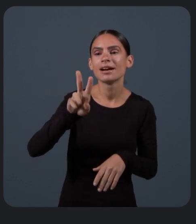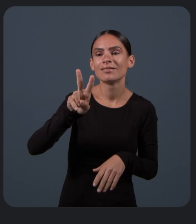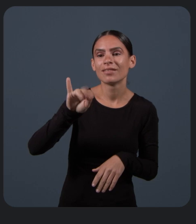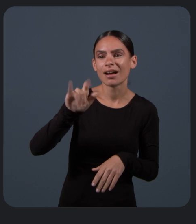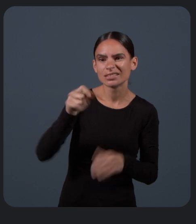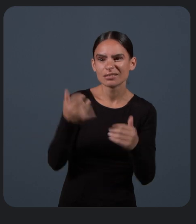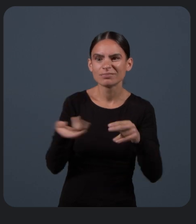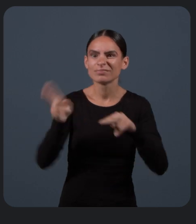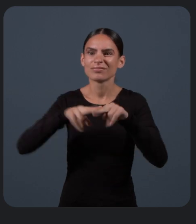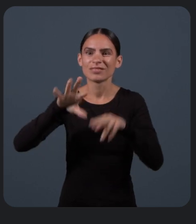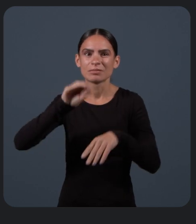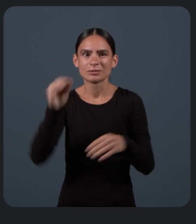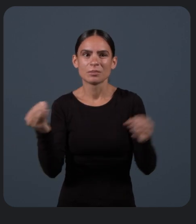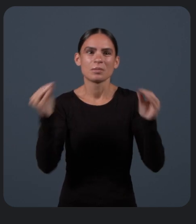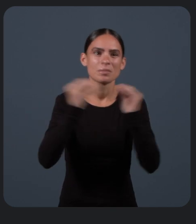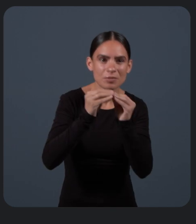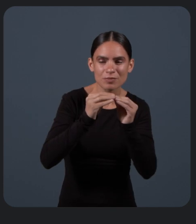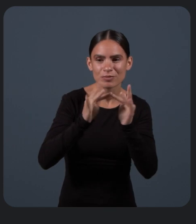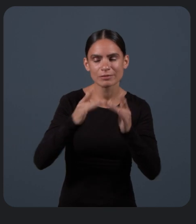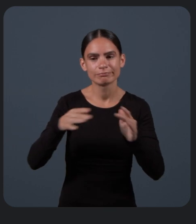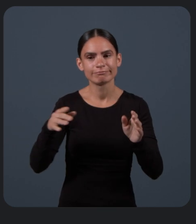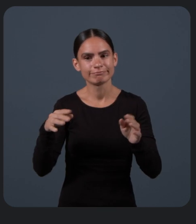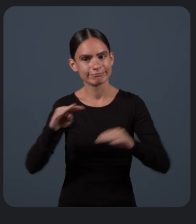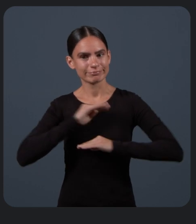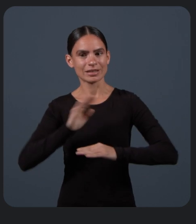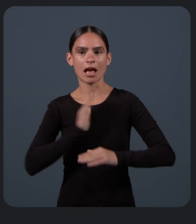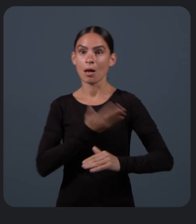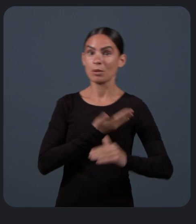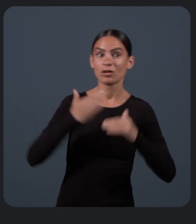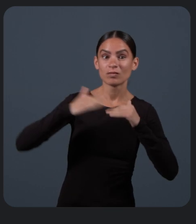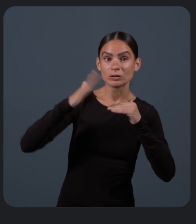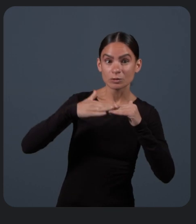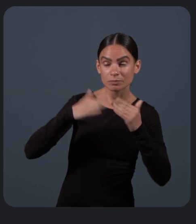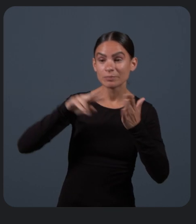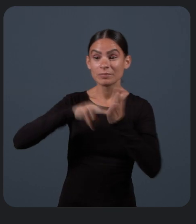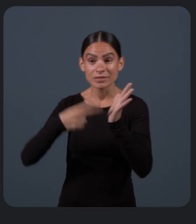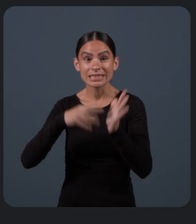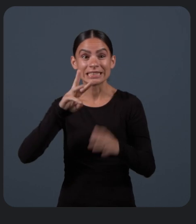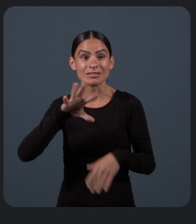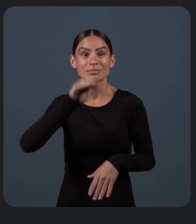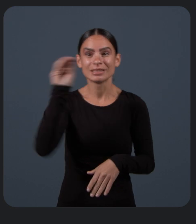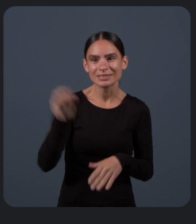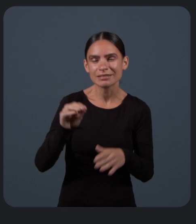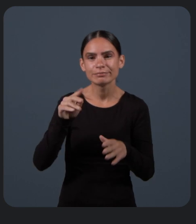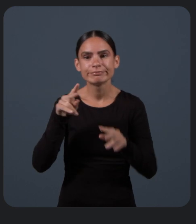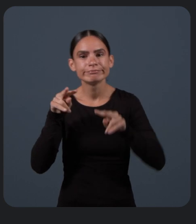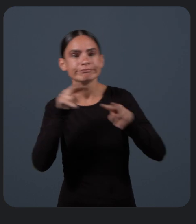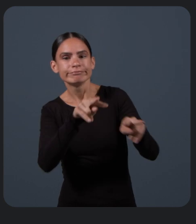thresholds, resulting in 65% of all page visits in Chrome now meeting the standard.